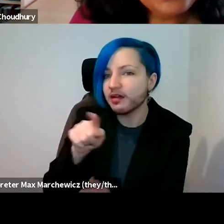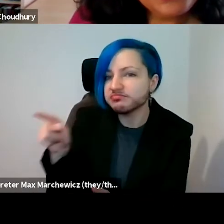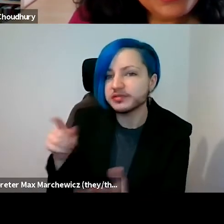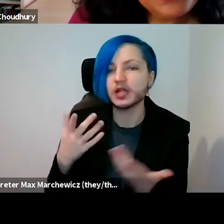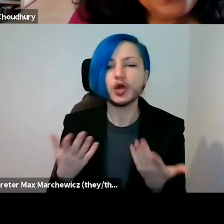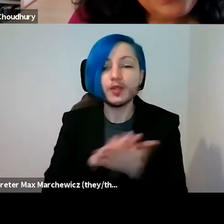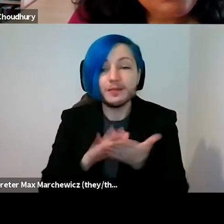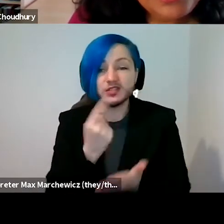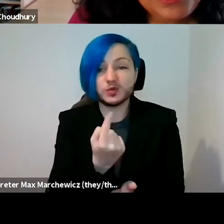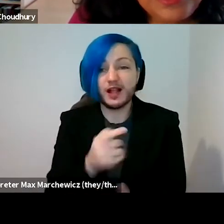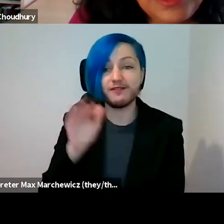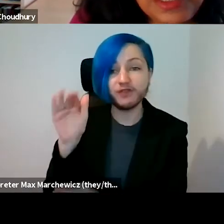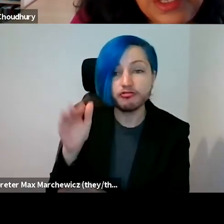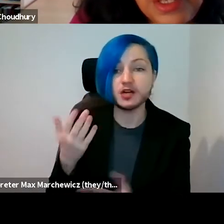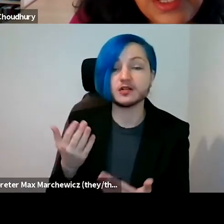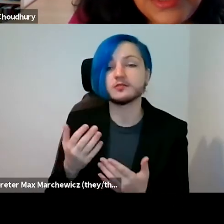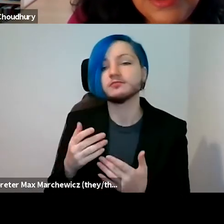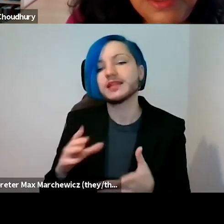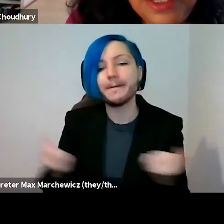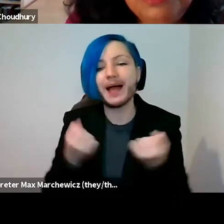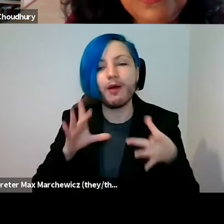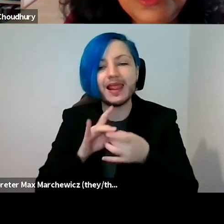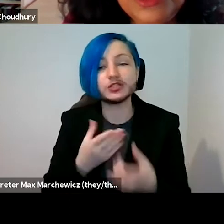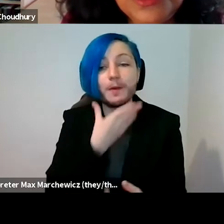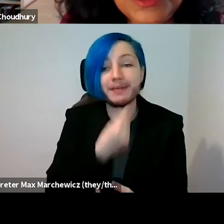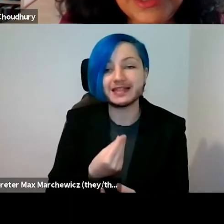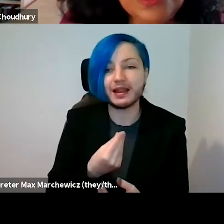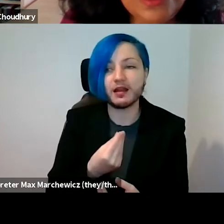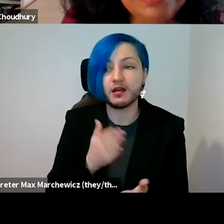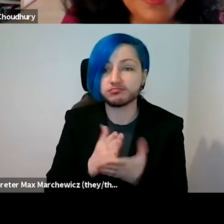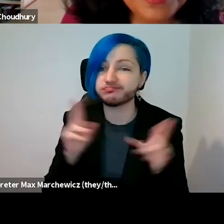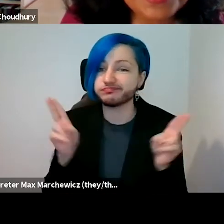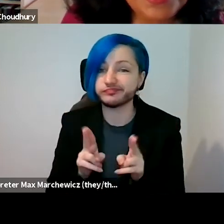associated with masculinity suddenly became reduced and qualified.